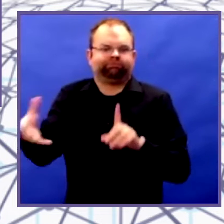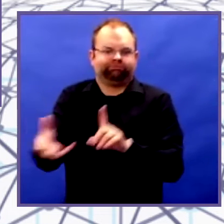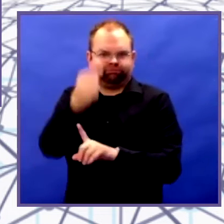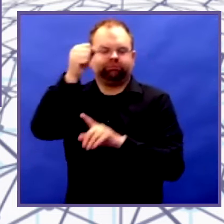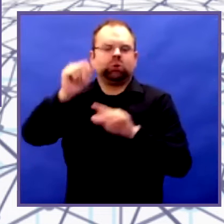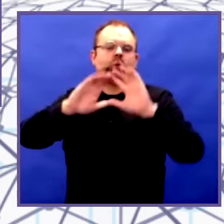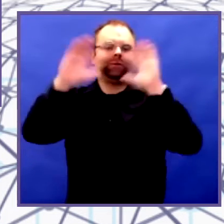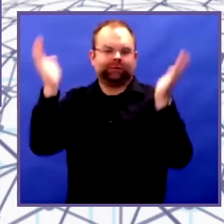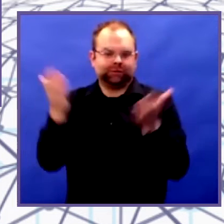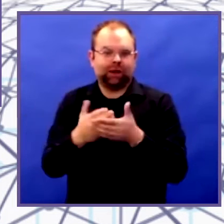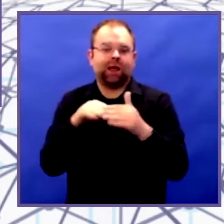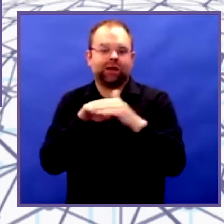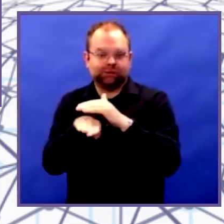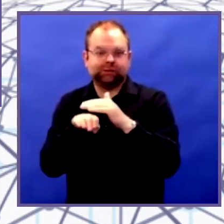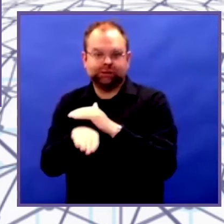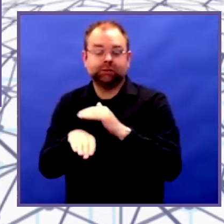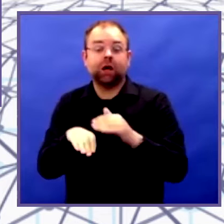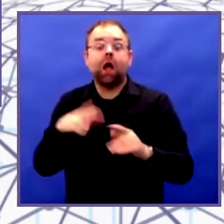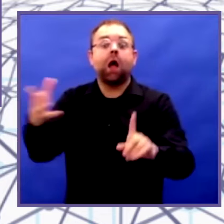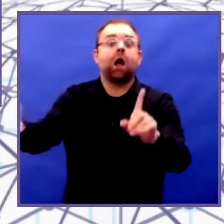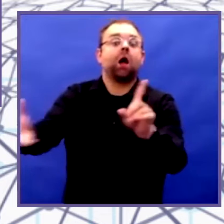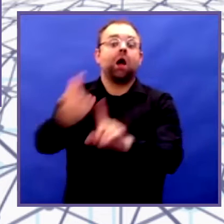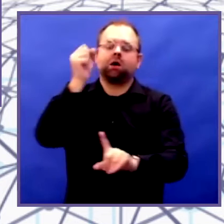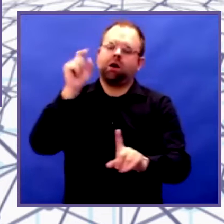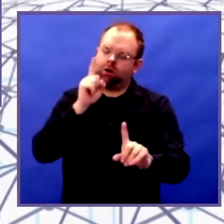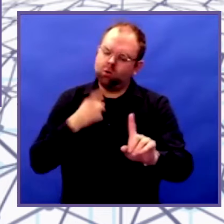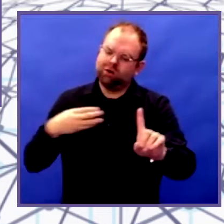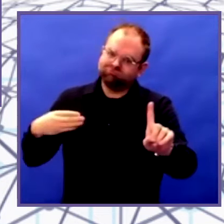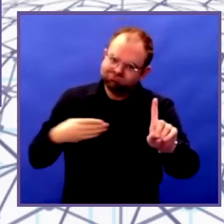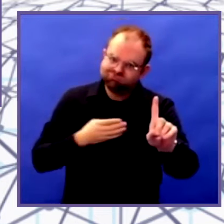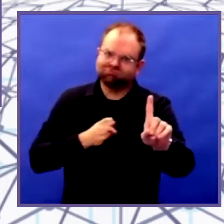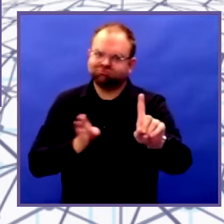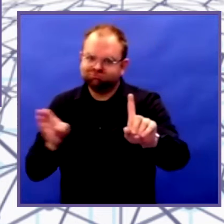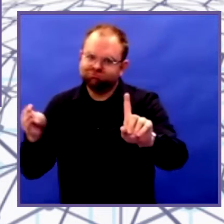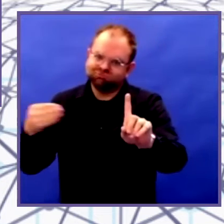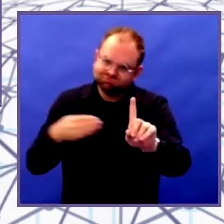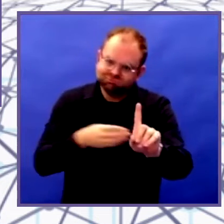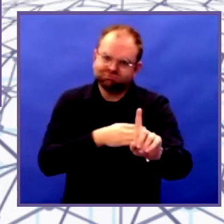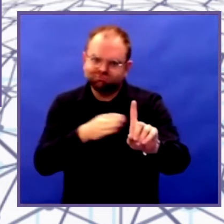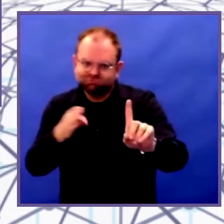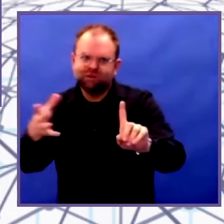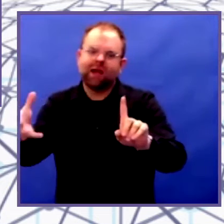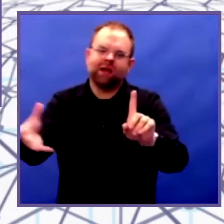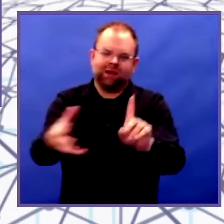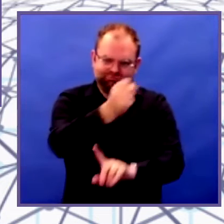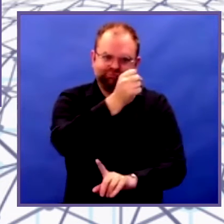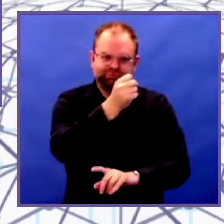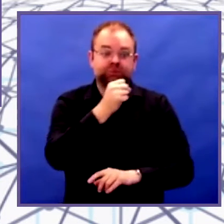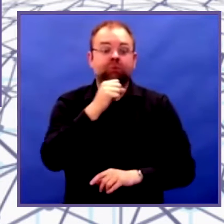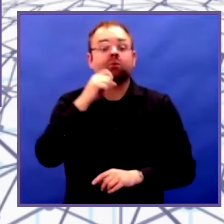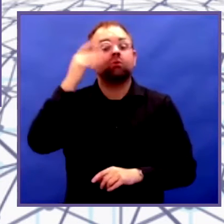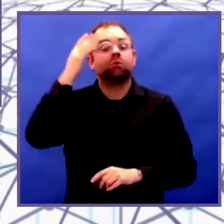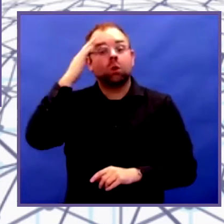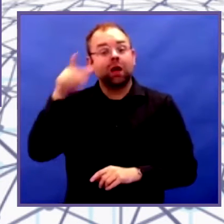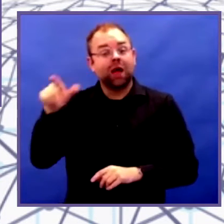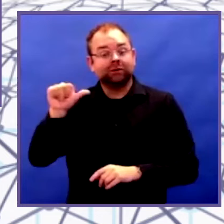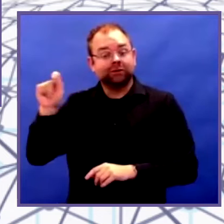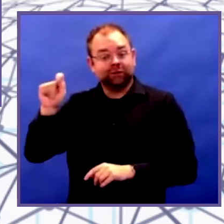Some of us can have our assistive technology needs met relatively simply, whereas others need more complex interventions requiring.